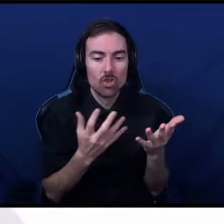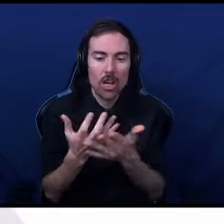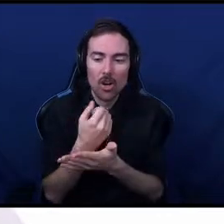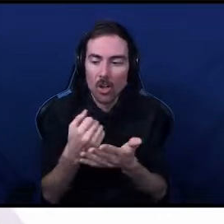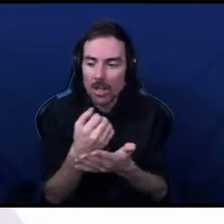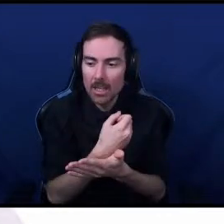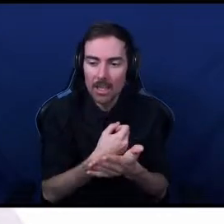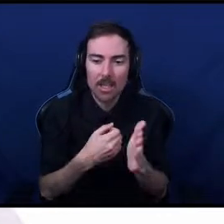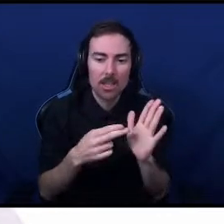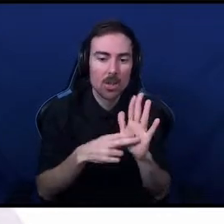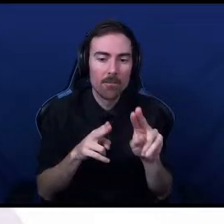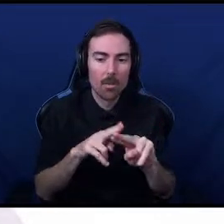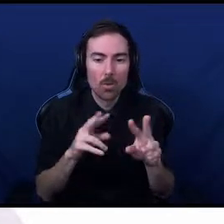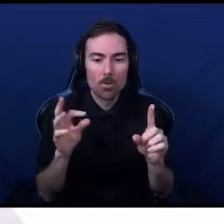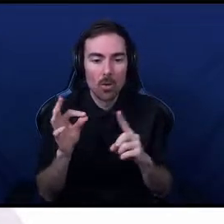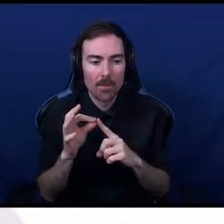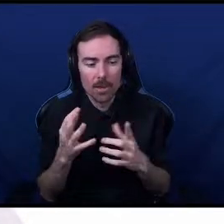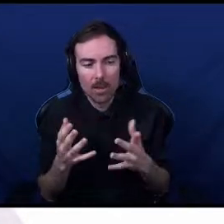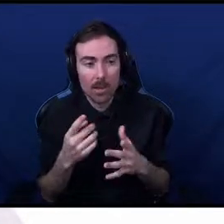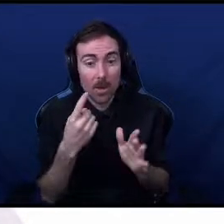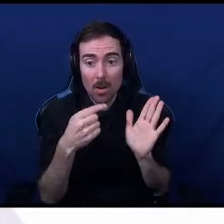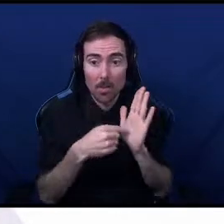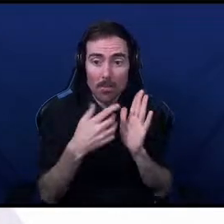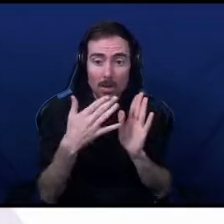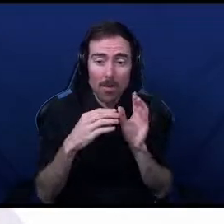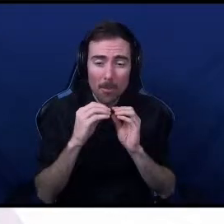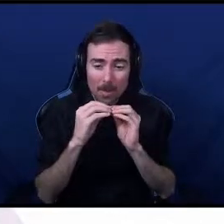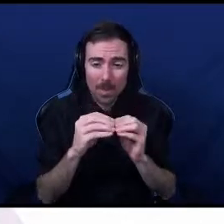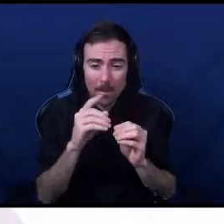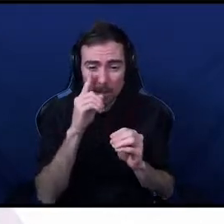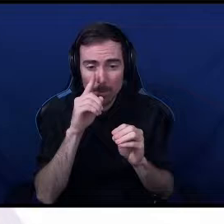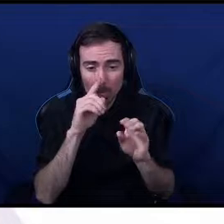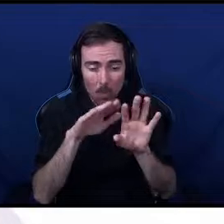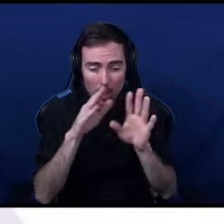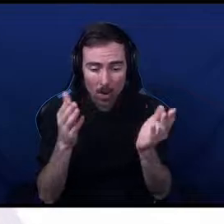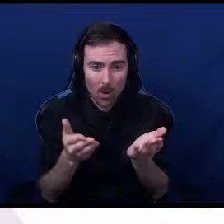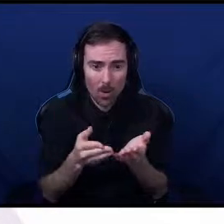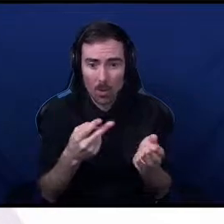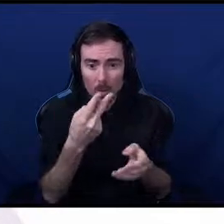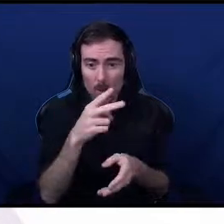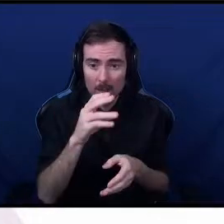1.5 billion people around the world, about 20% of our global population has some form of disability.